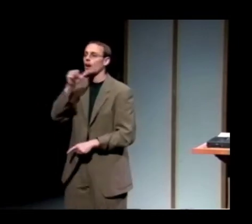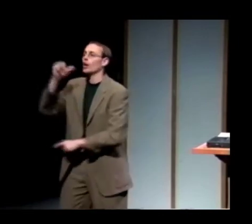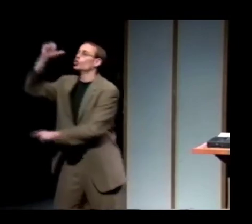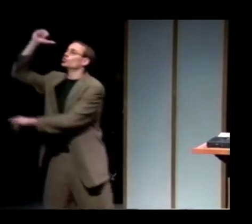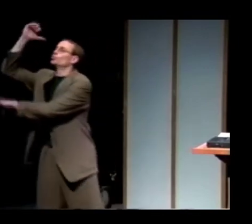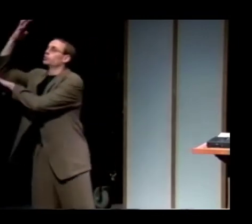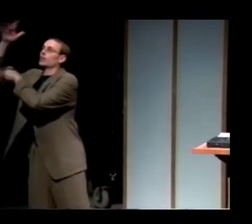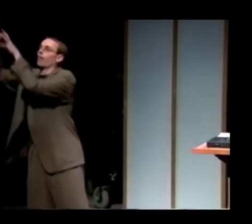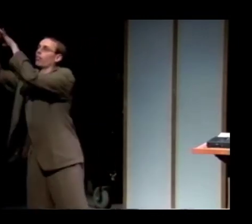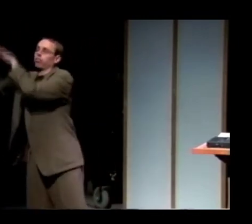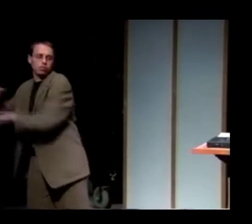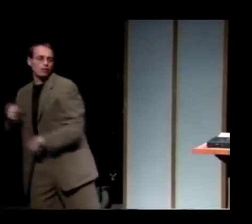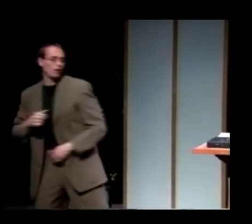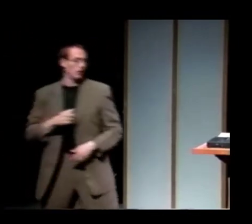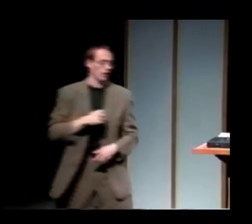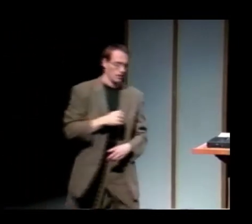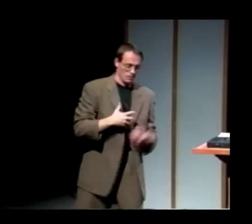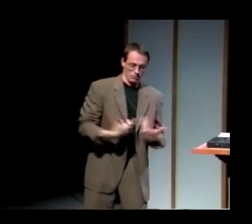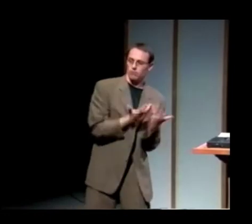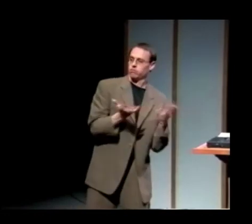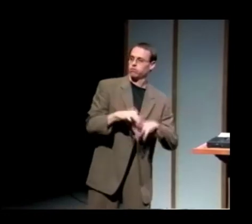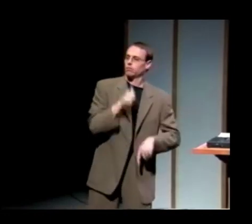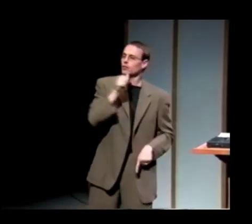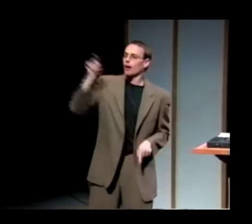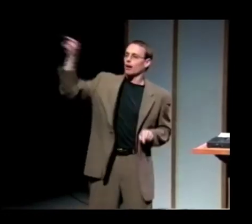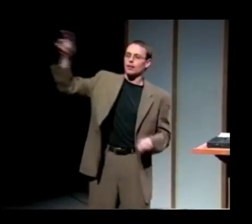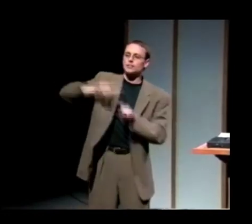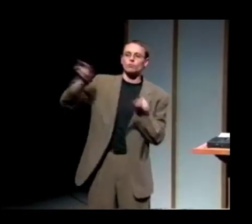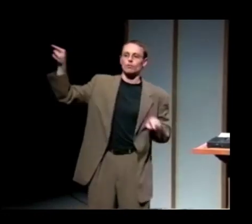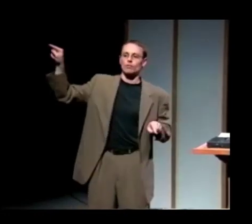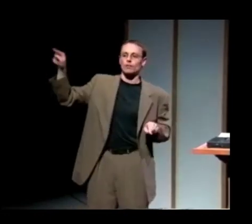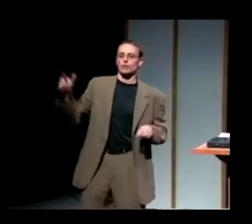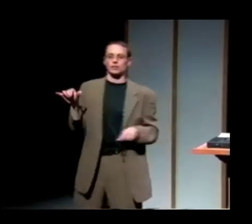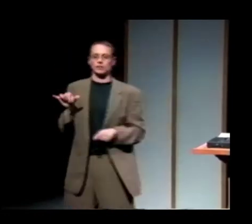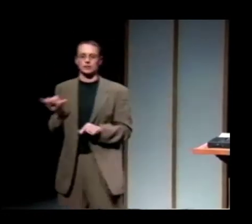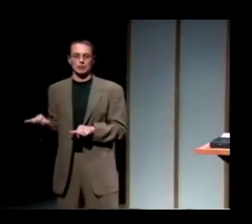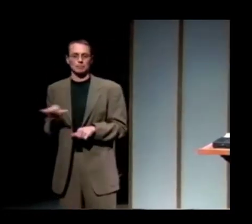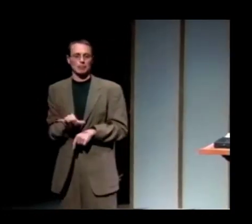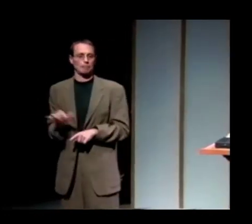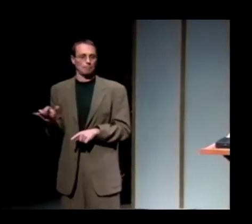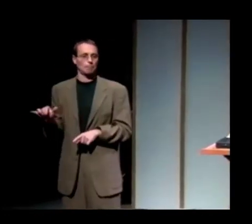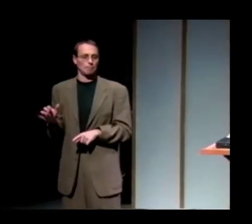WHERE WE PUT THE PUFFY TREE, WHERE THE LEAVES FALL. OK. I CAN'T PUT THEM IN DIFFERENT PLACES.